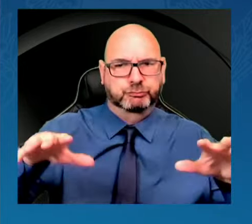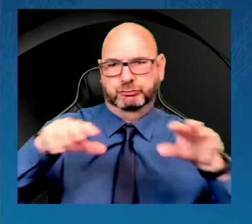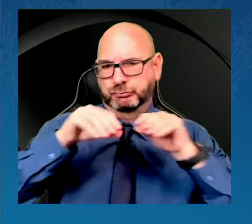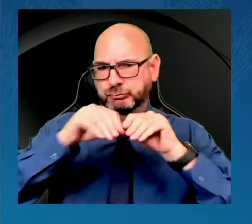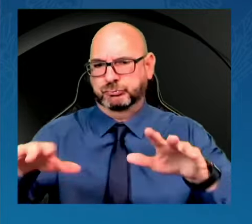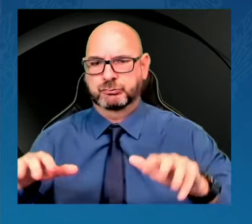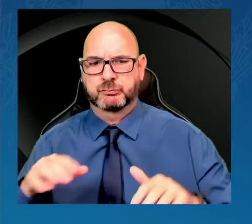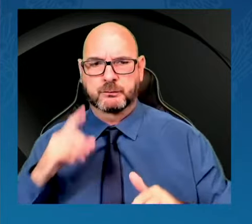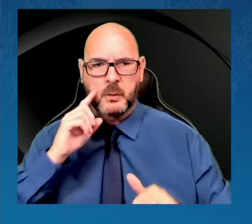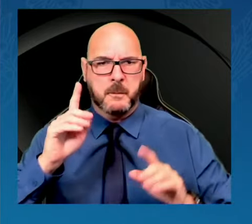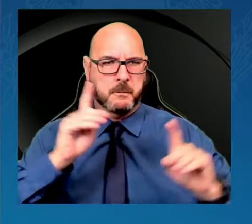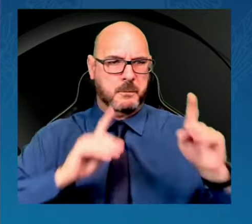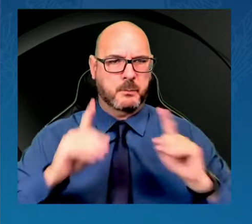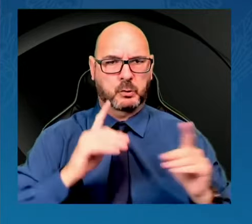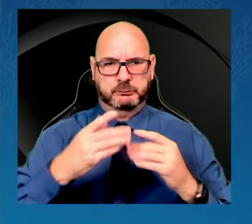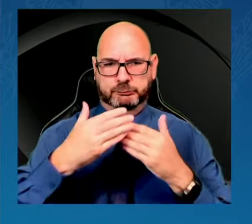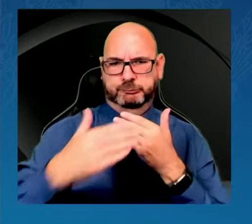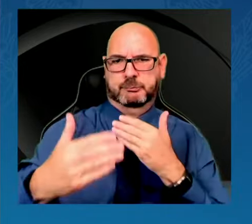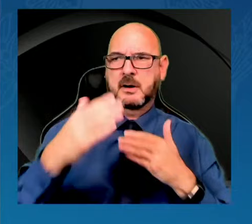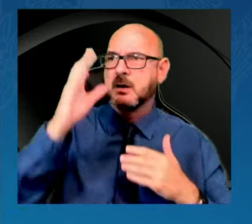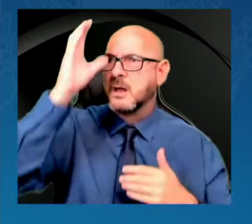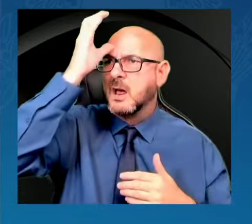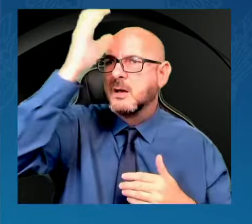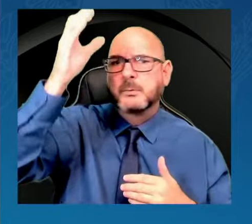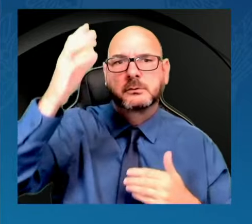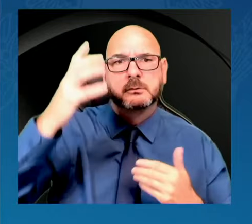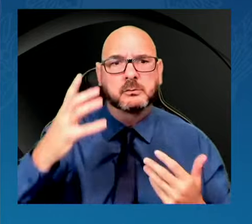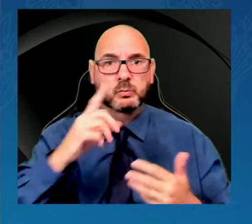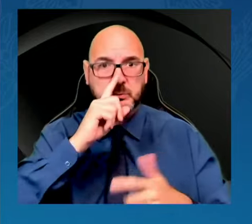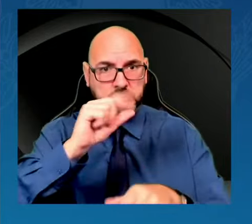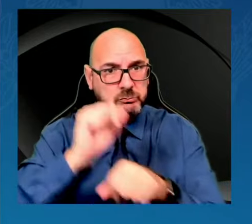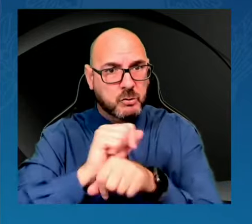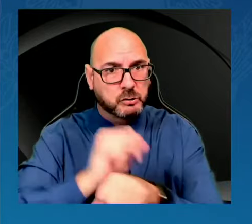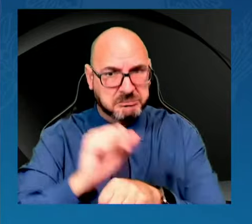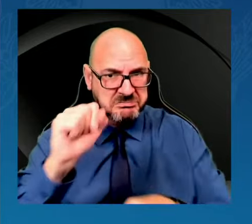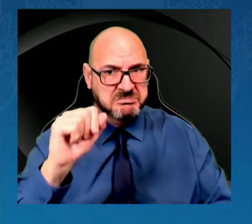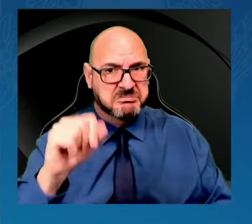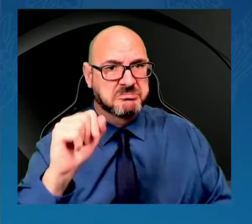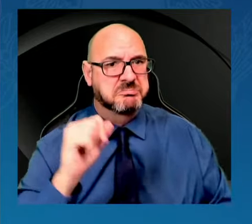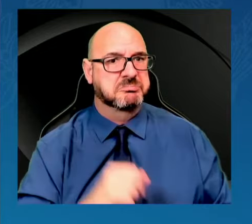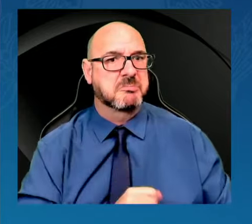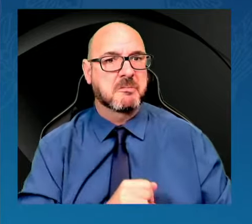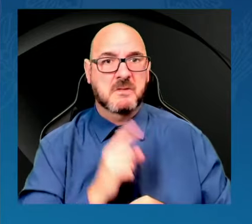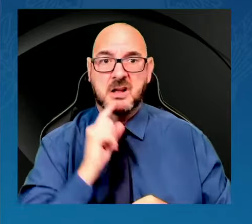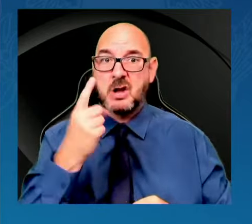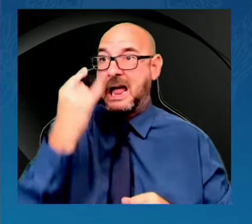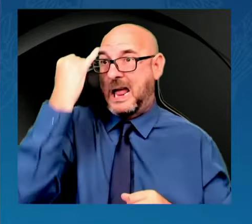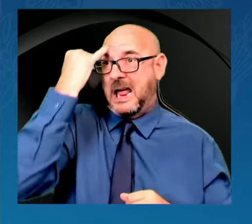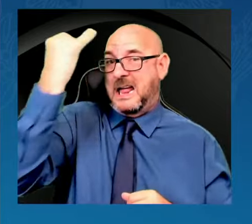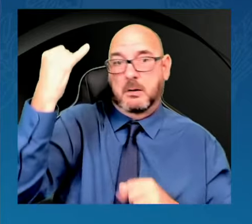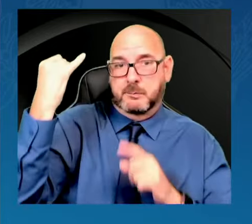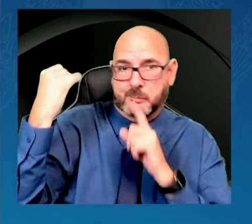that it actually works and it works for the betterment and the improvement of everyone's life,